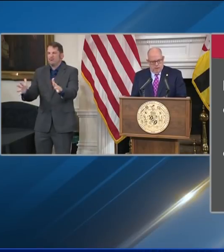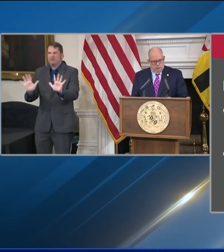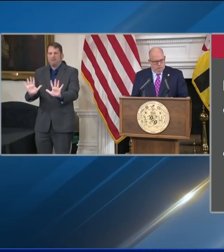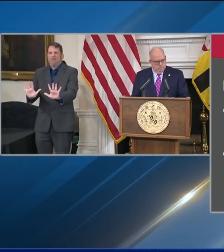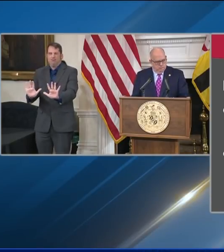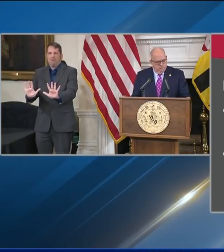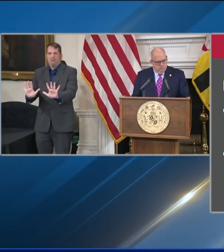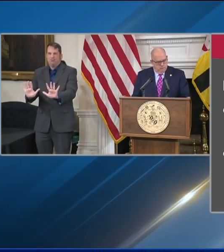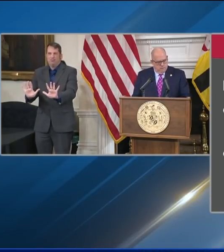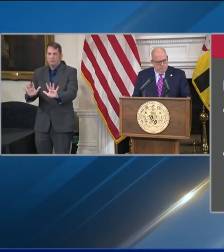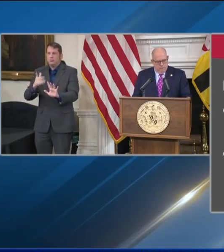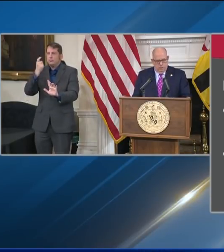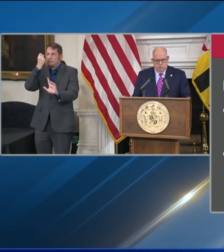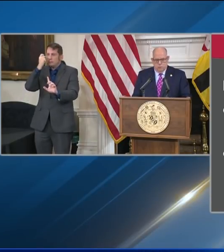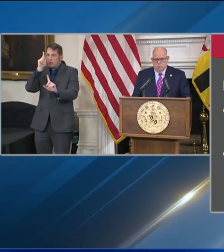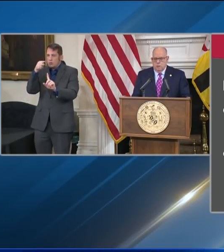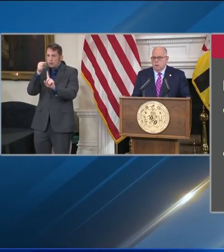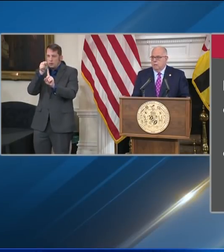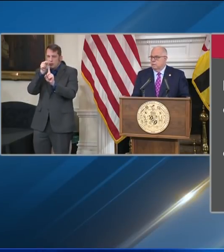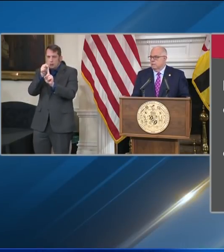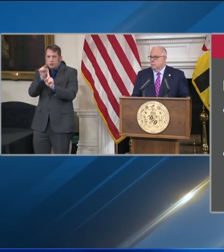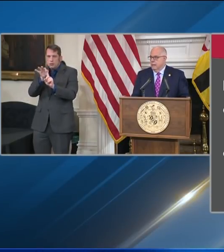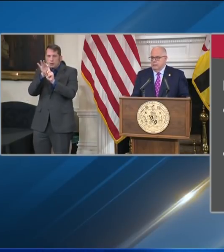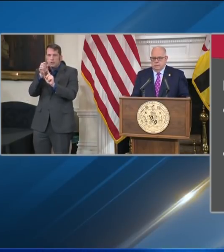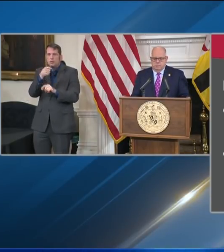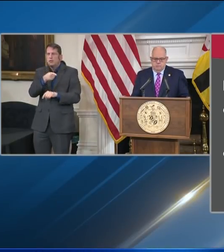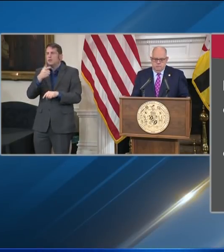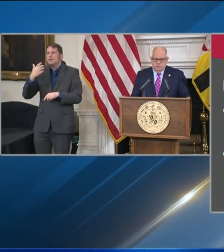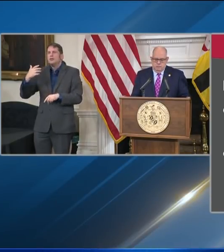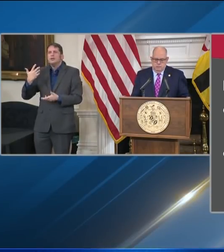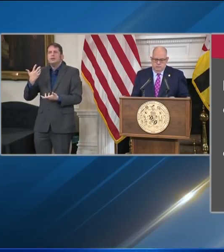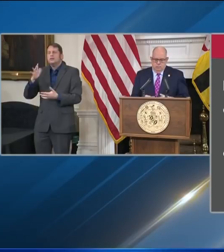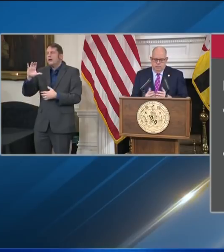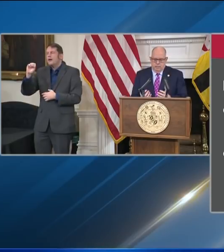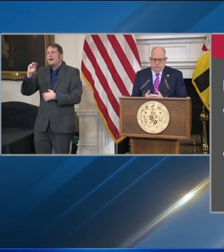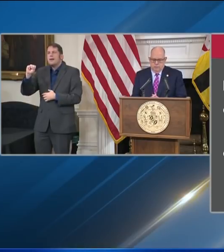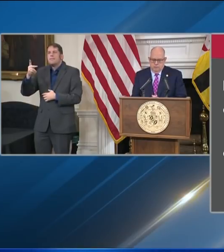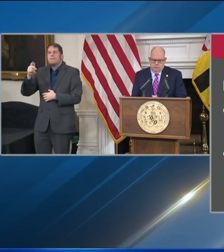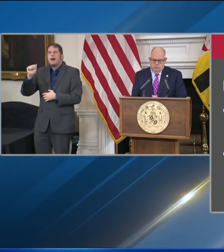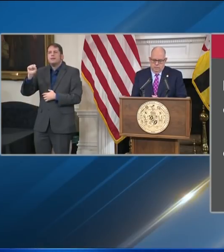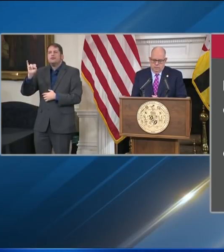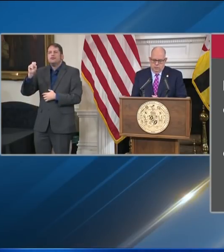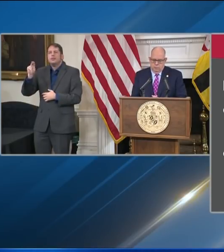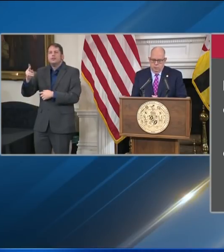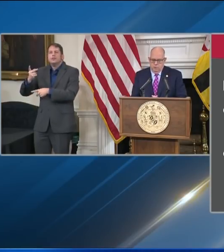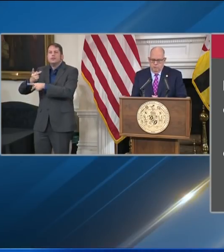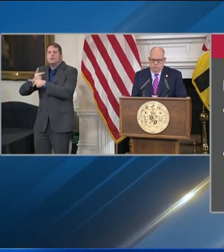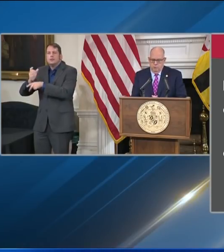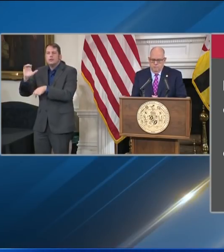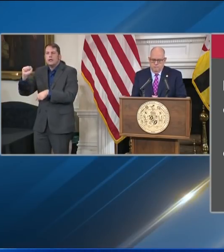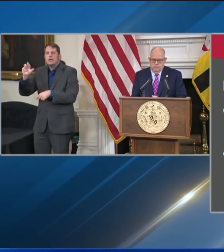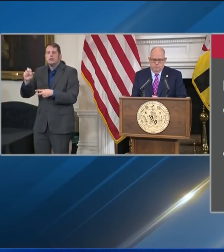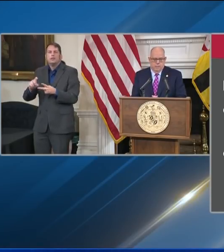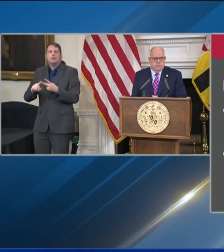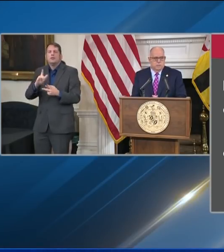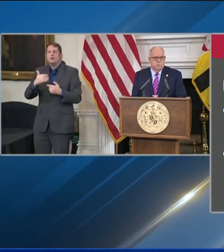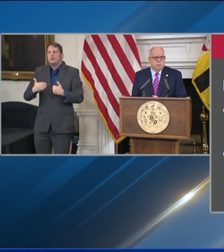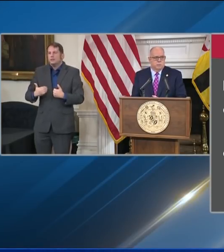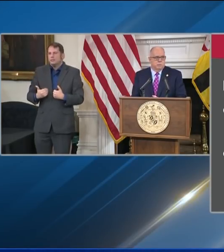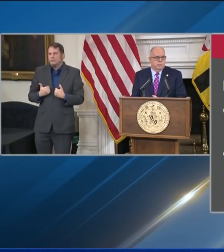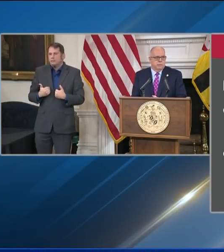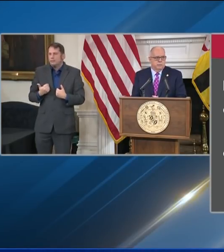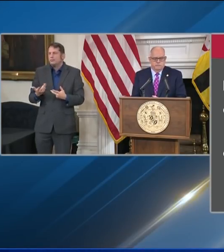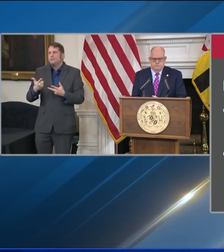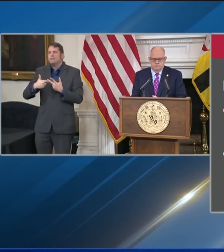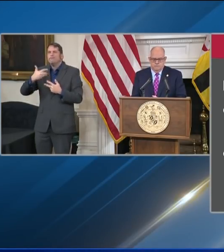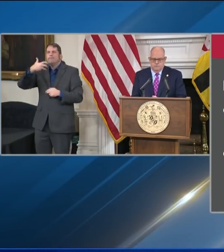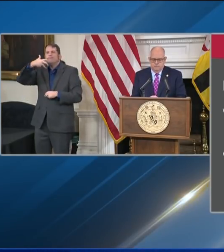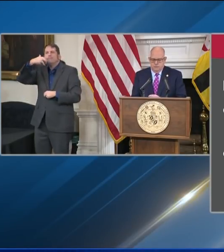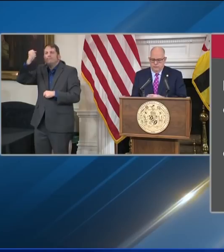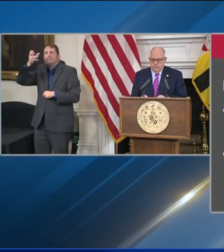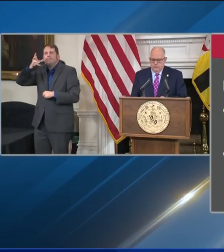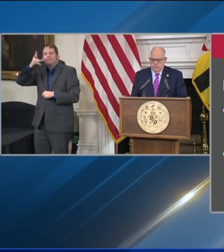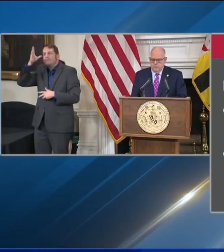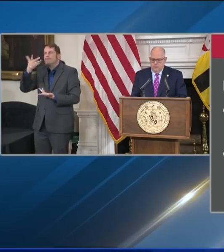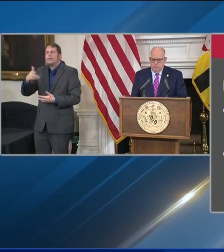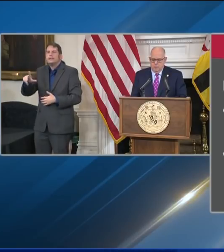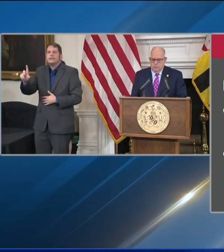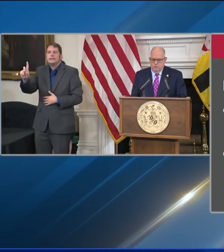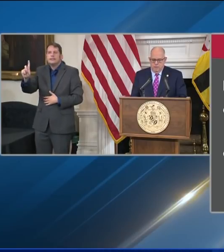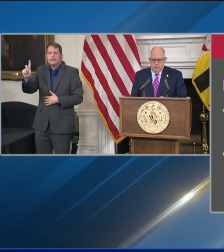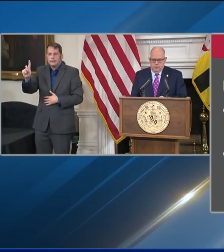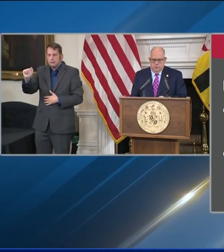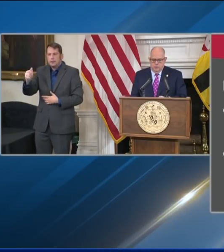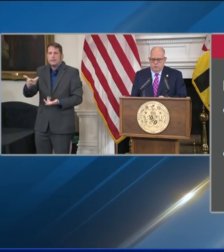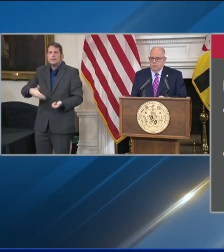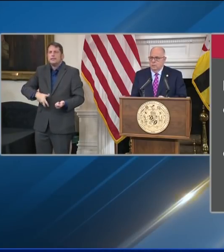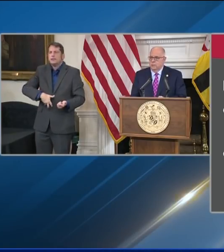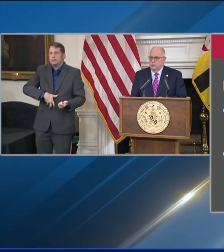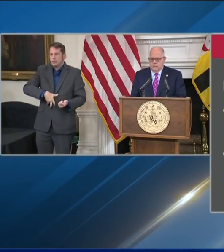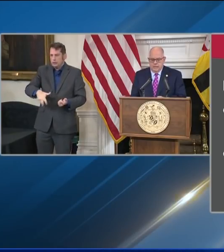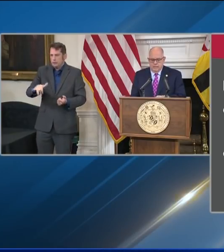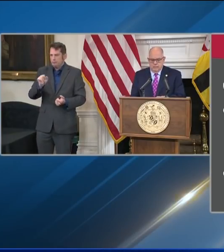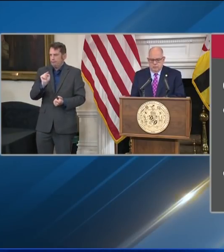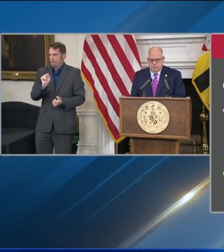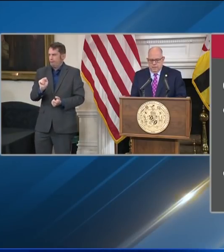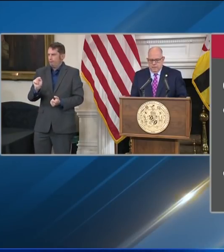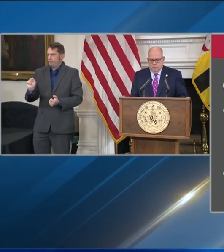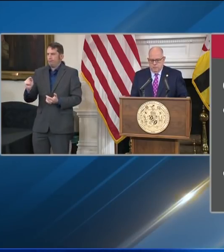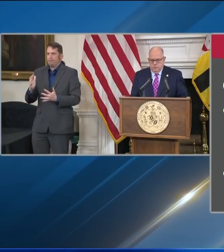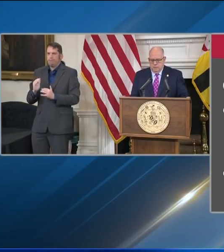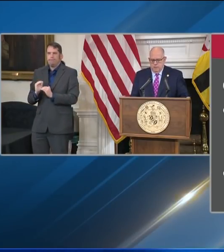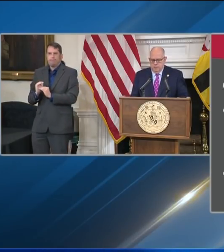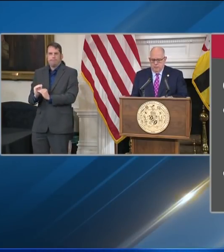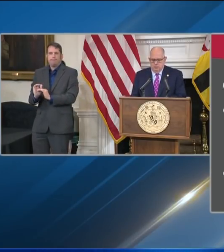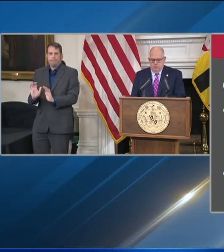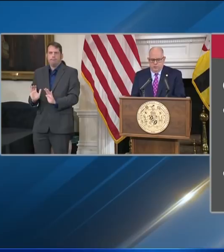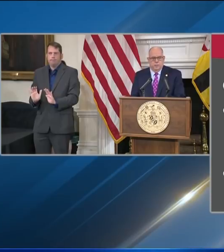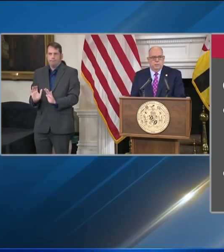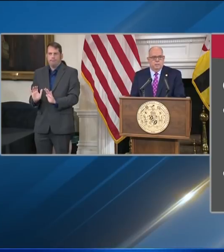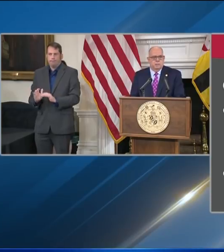UNTIL FURTHER NOTICE WITH THE EXCEPTIONS OF COMPASSIONATE CARE PARENTS OR GUARDIANS OF MINOR OBSTETRICS AND SUPPORT FOR PATIENTS WITH DISABILITI THE MARYLAND DEPARTMENT OF HEALTH IS